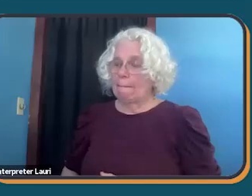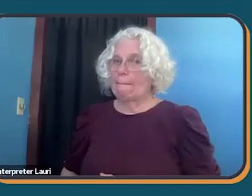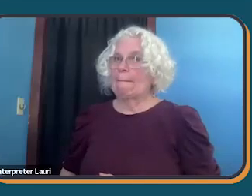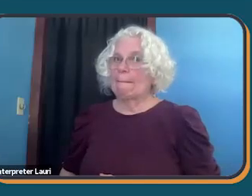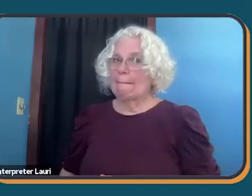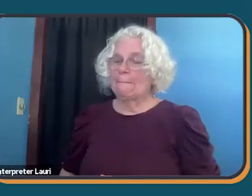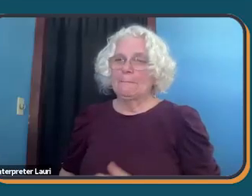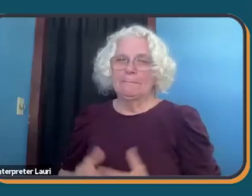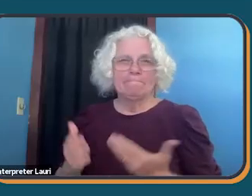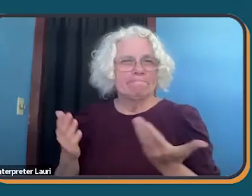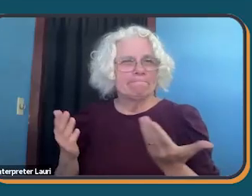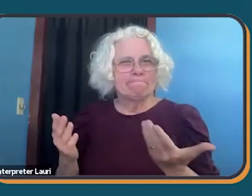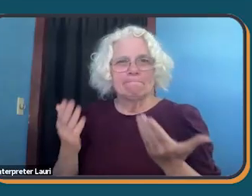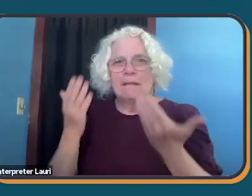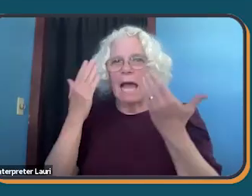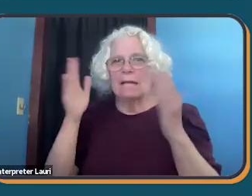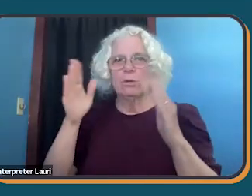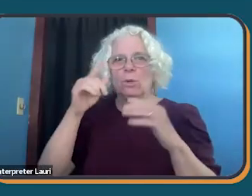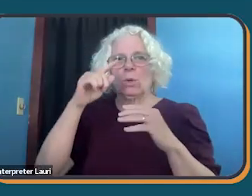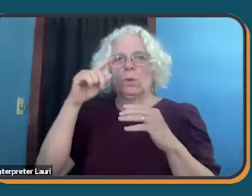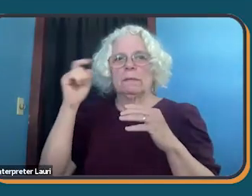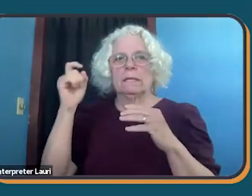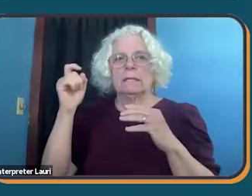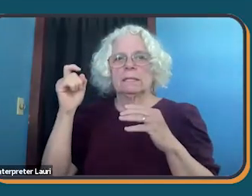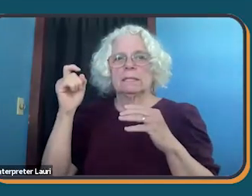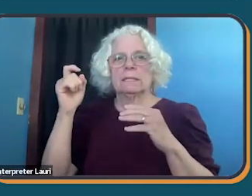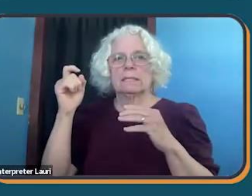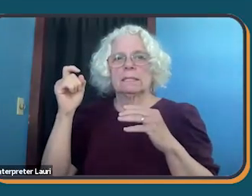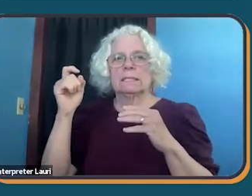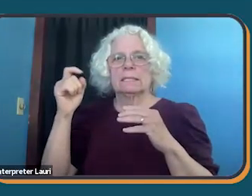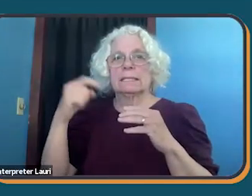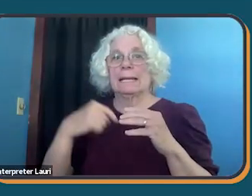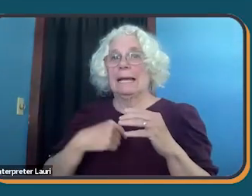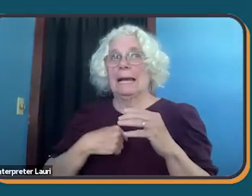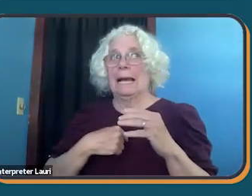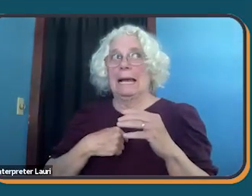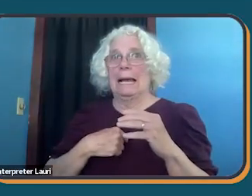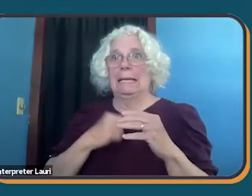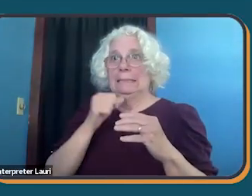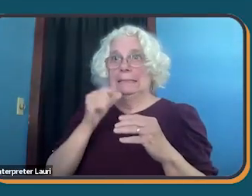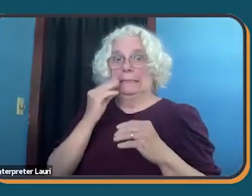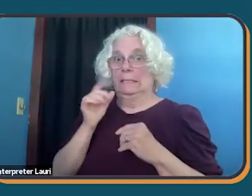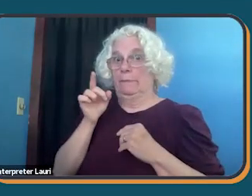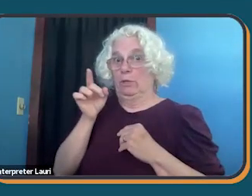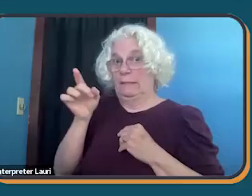due to the fact of me not having one but there is a possibility that I would have to be